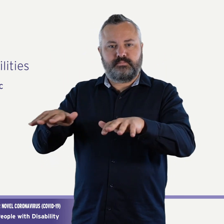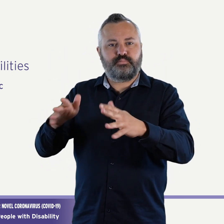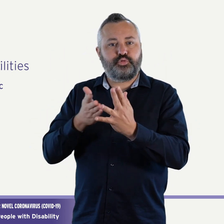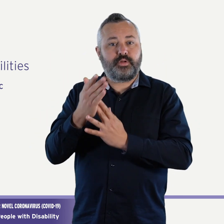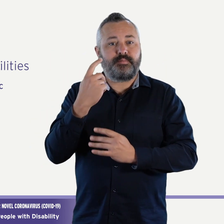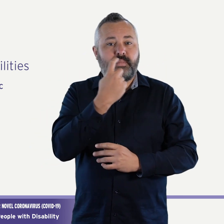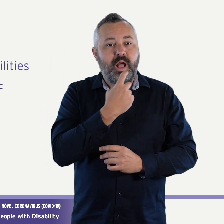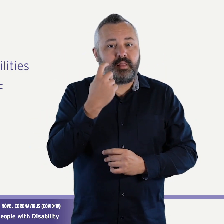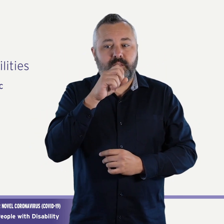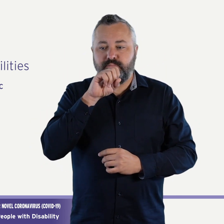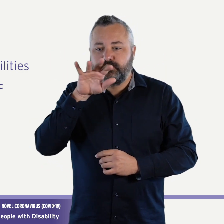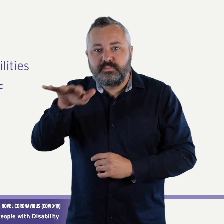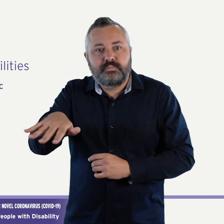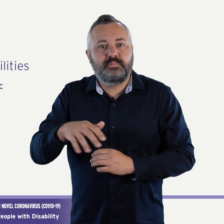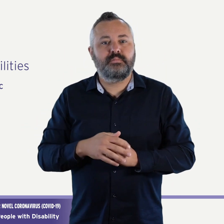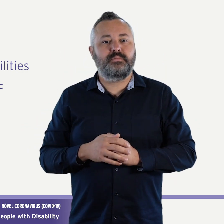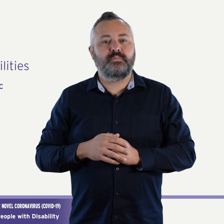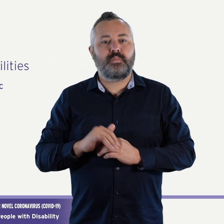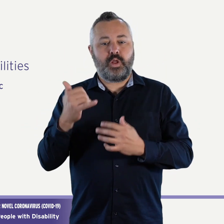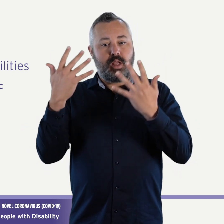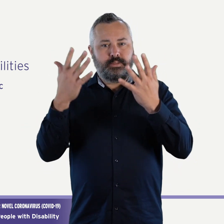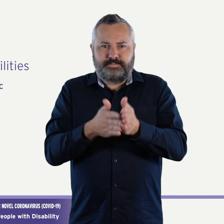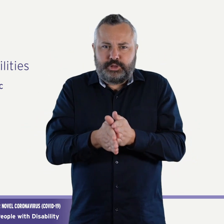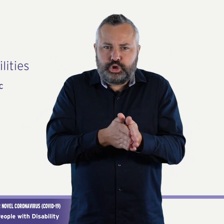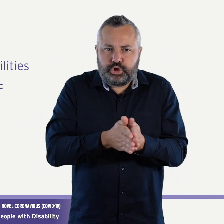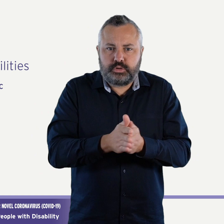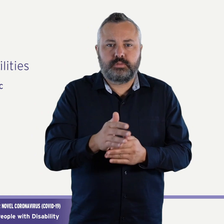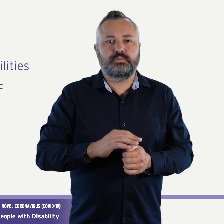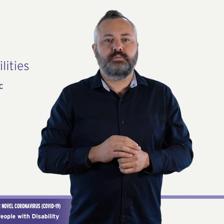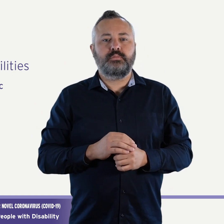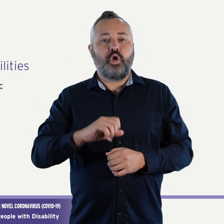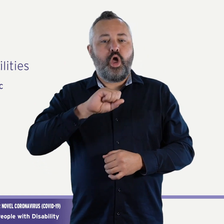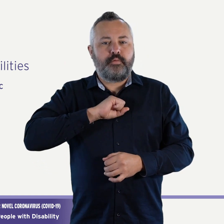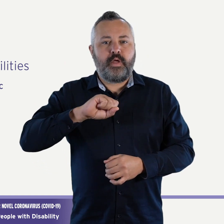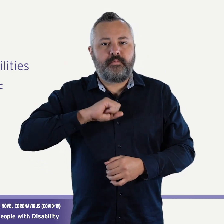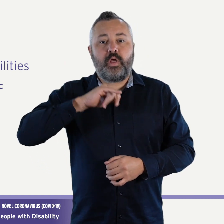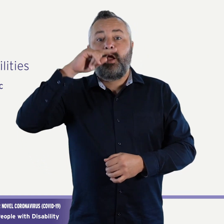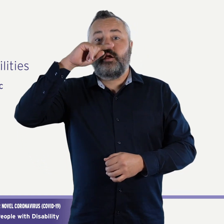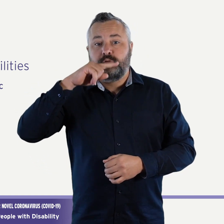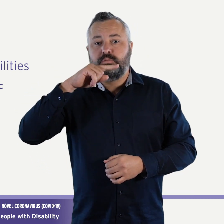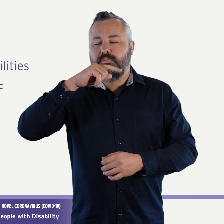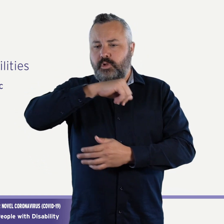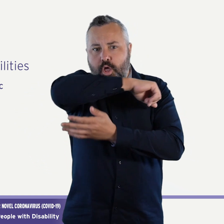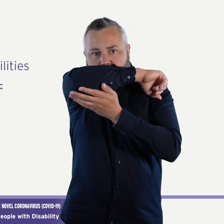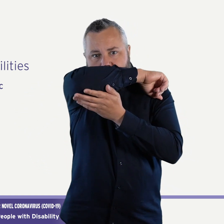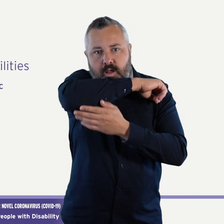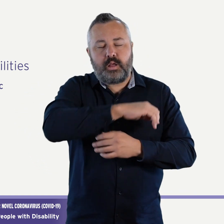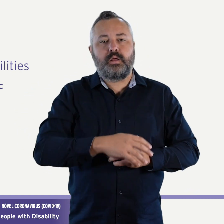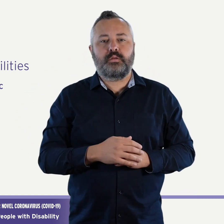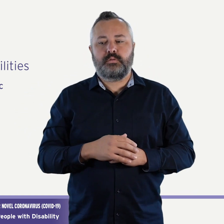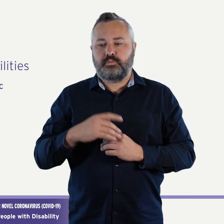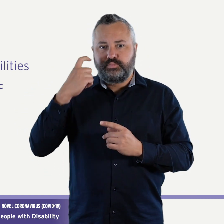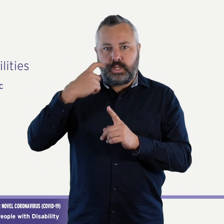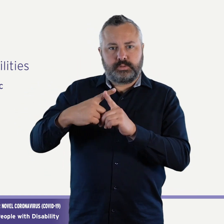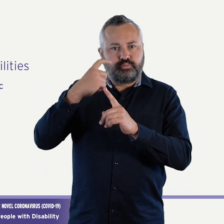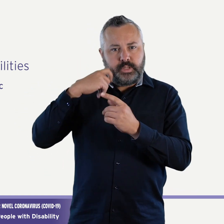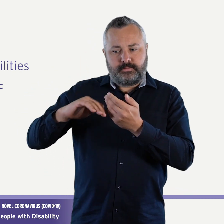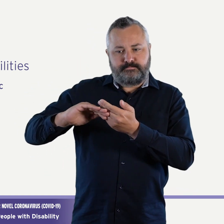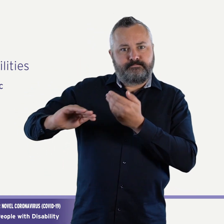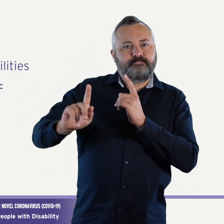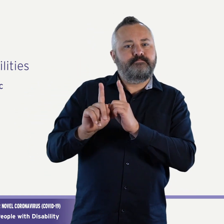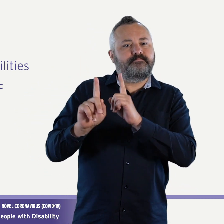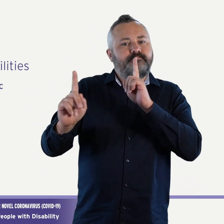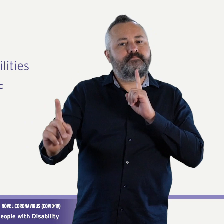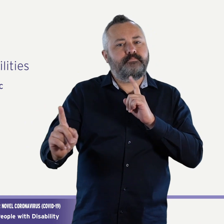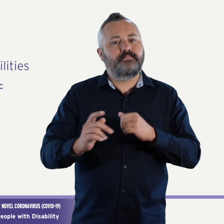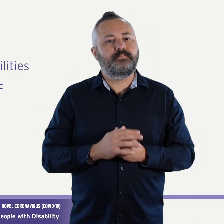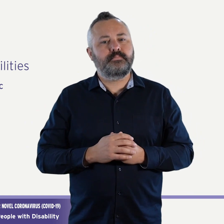accessible messaging about hand washing, cough & sneeze etiquette & social distancing.